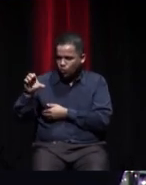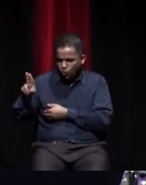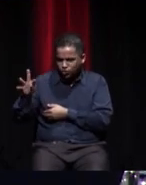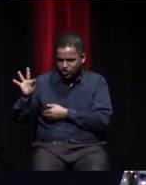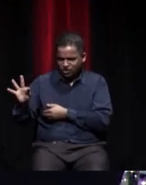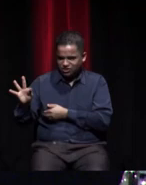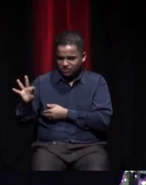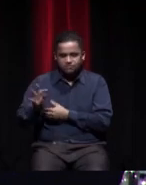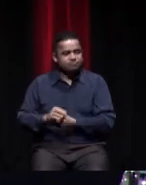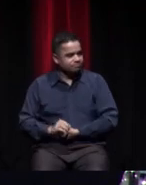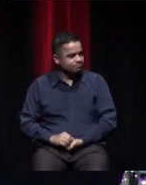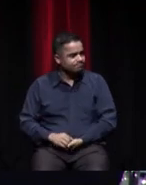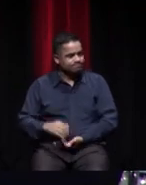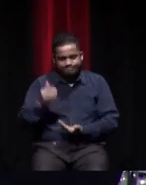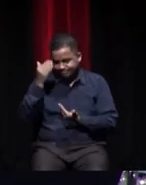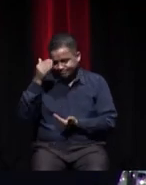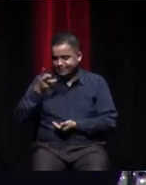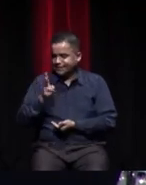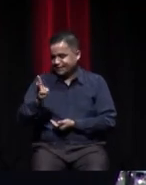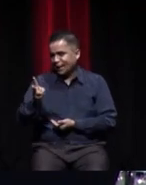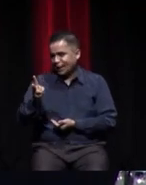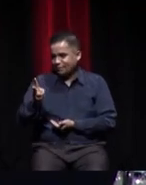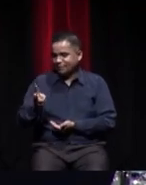yet I'll never have thanked her enough.